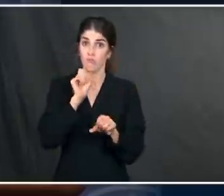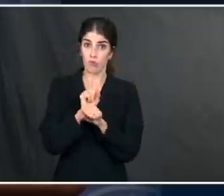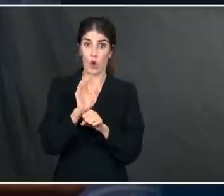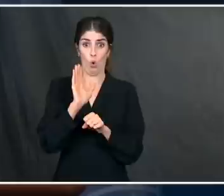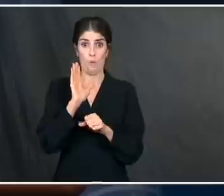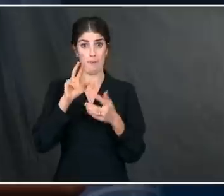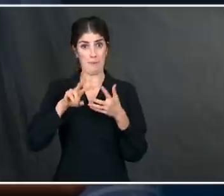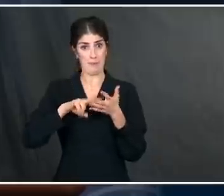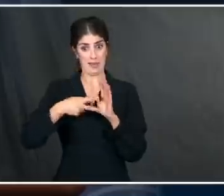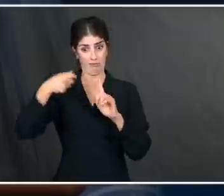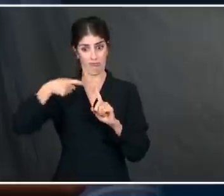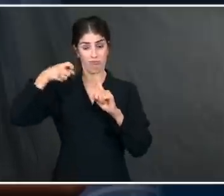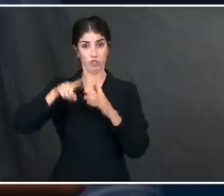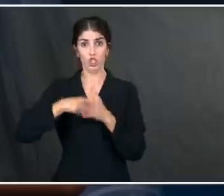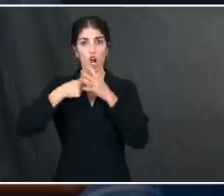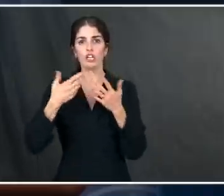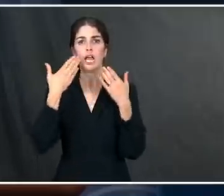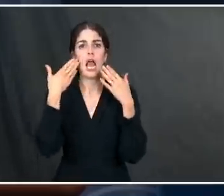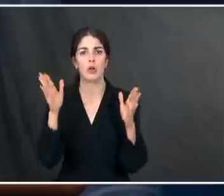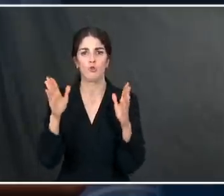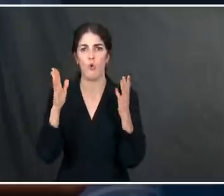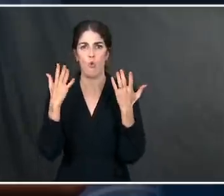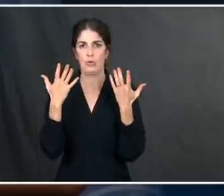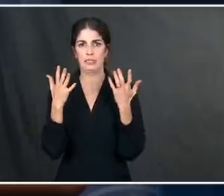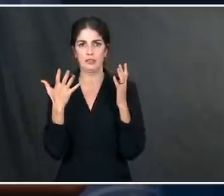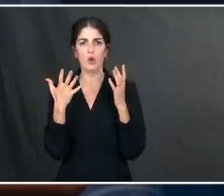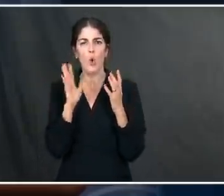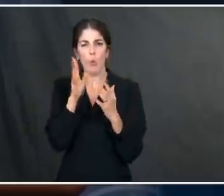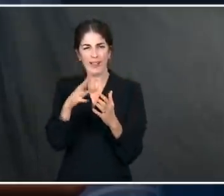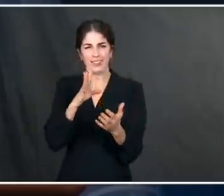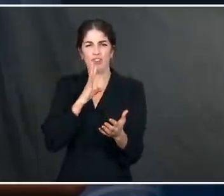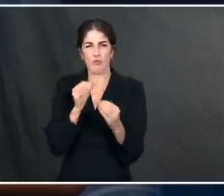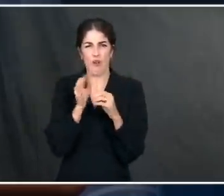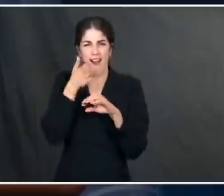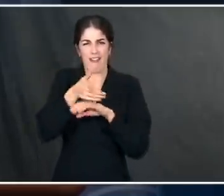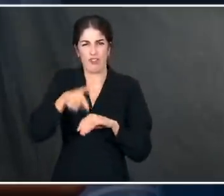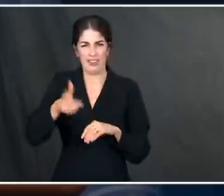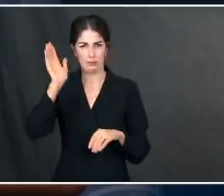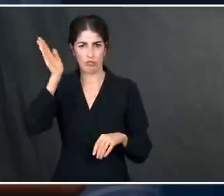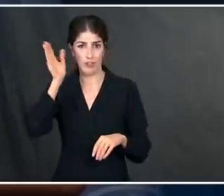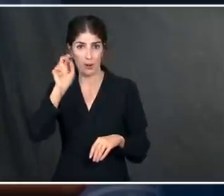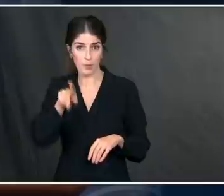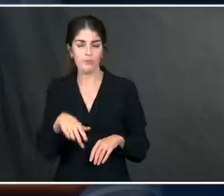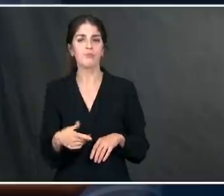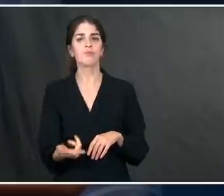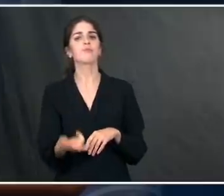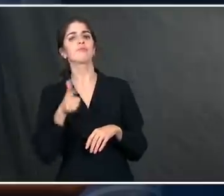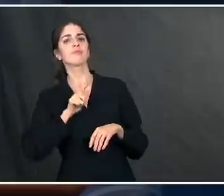or if it takes some time. And we can we can circle back with you after the briefing. Go ahead, Jen. The Press: On stimulus, is the White House